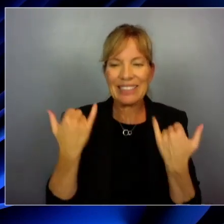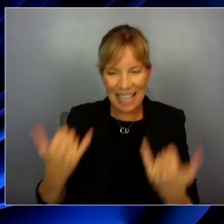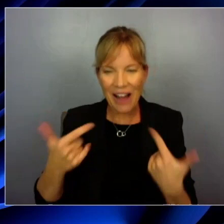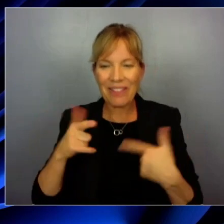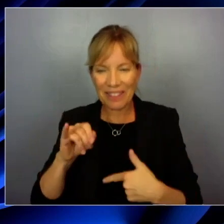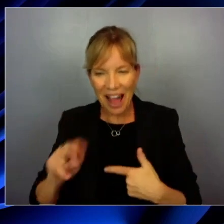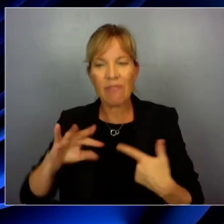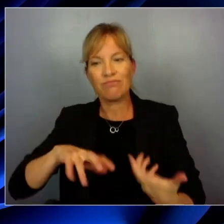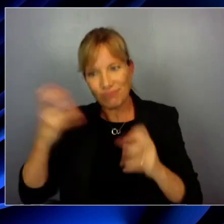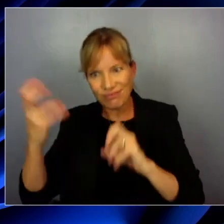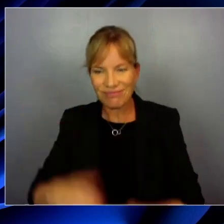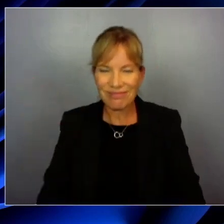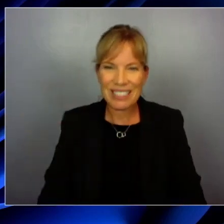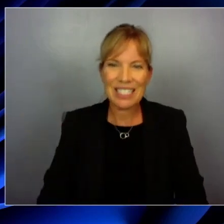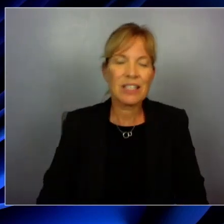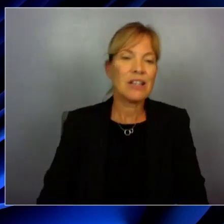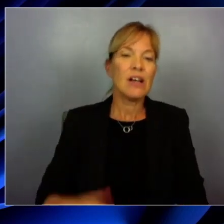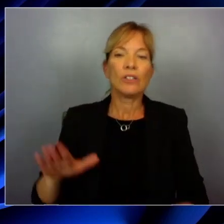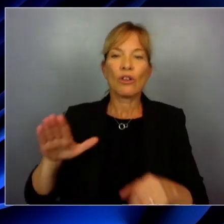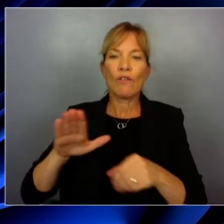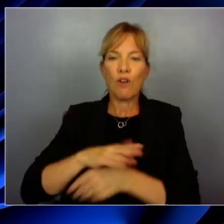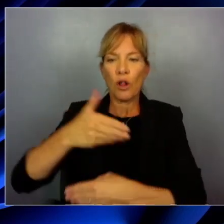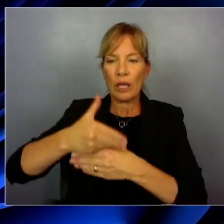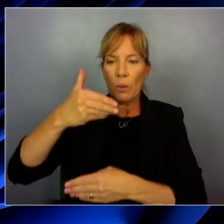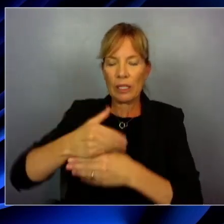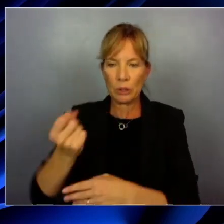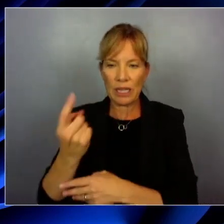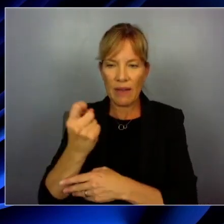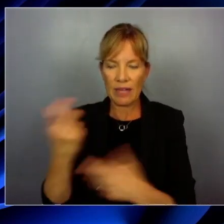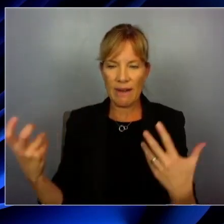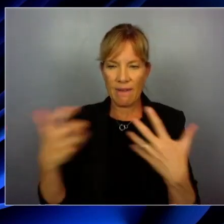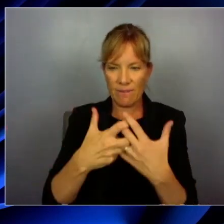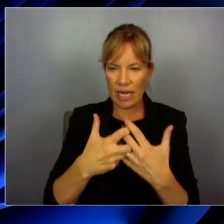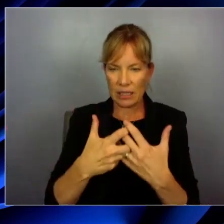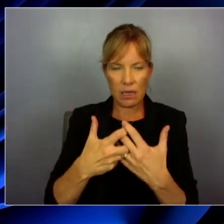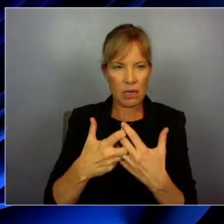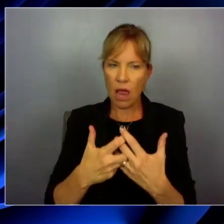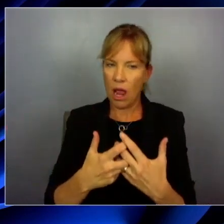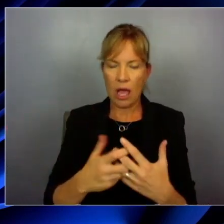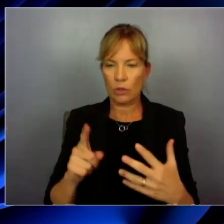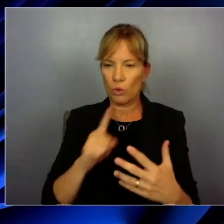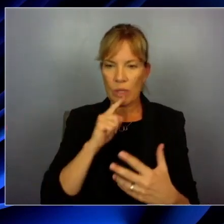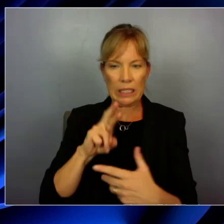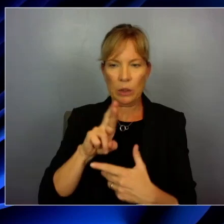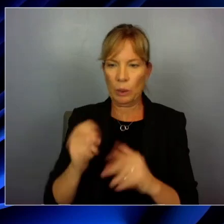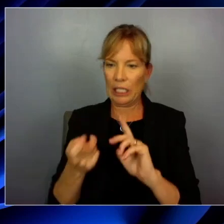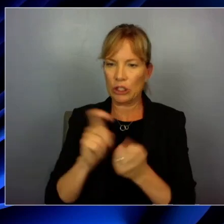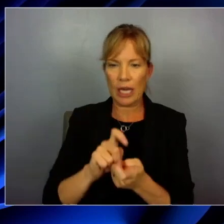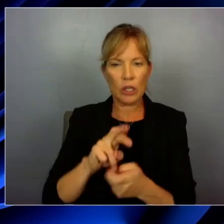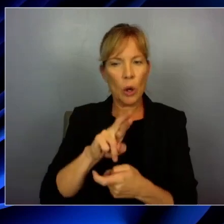Windows 11 interface has basically been rechanged and redesigned so that it's very.